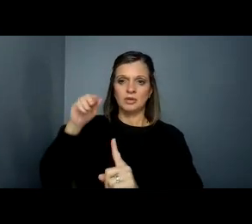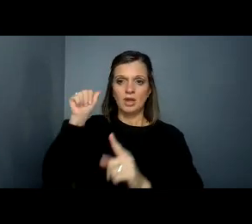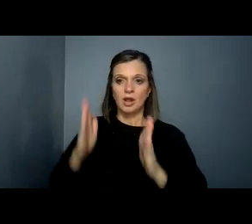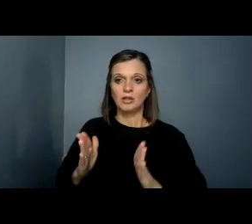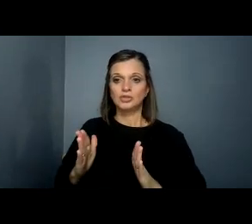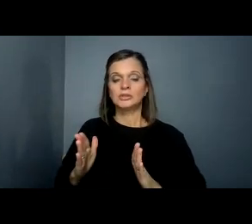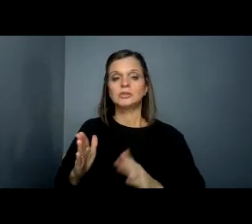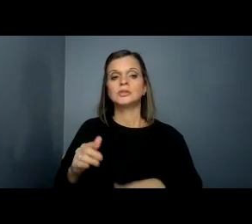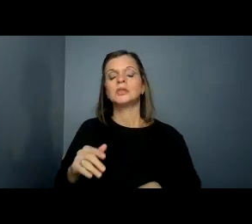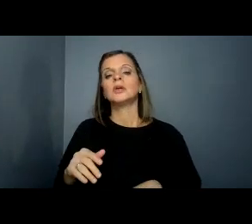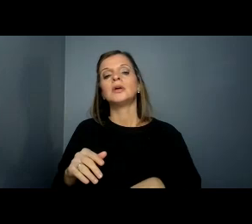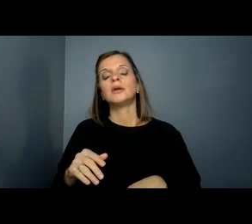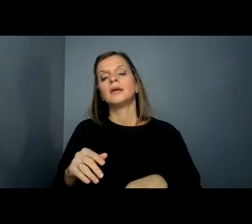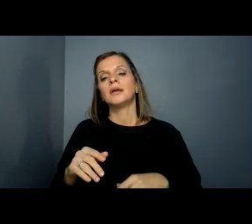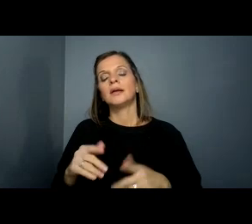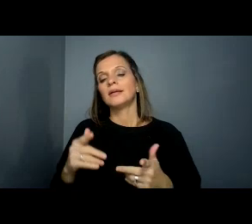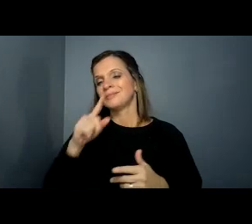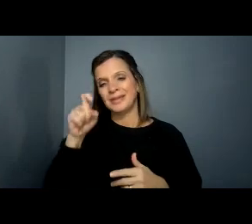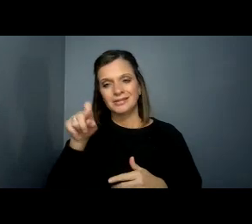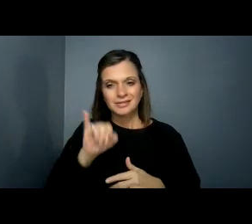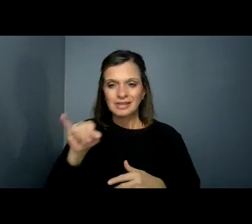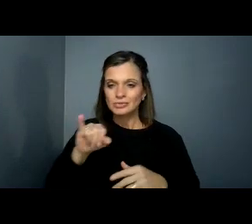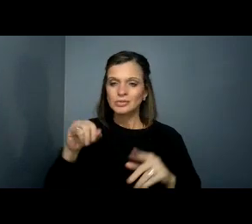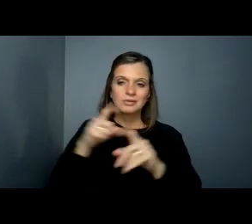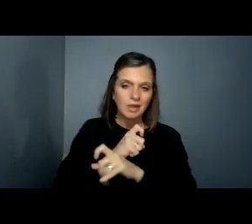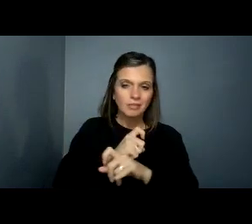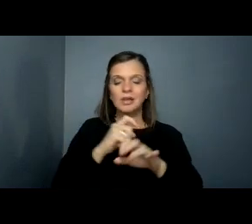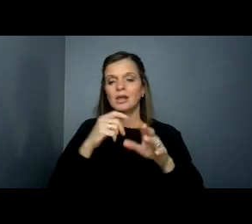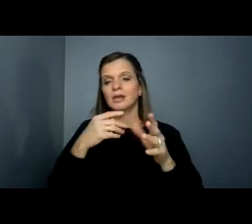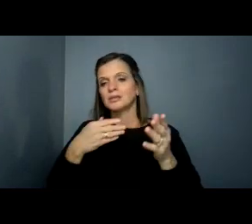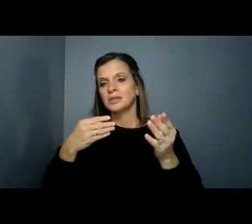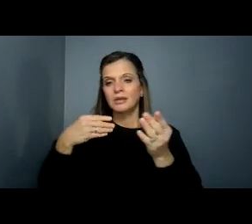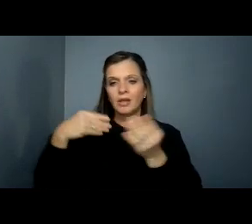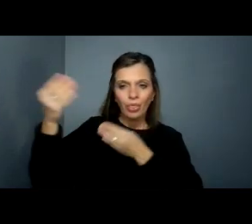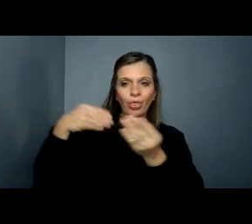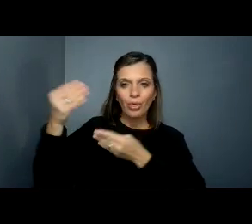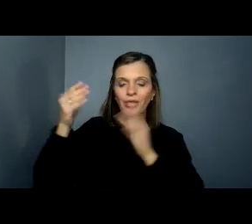gatekeeper for the for the ear, nose and throat. That way they don't get too plugged up with stuff